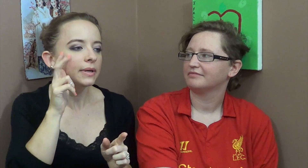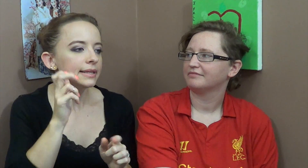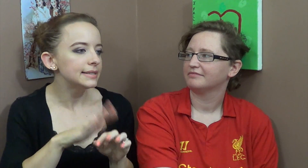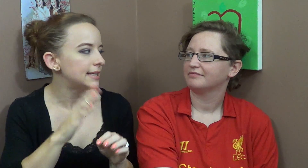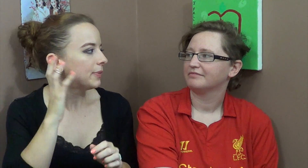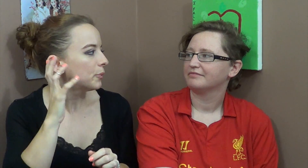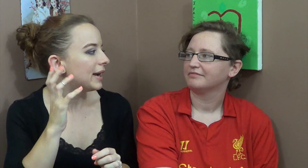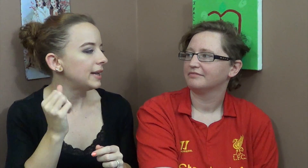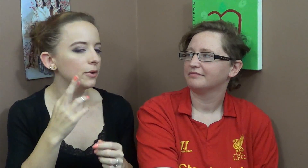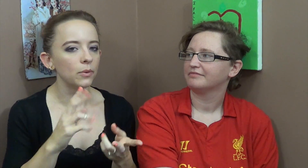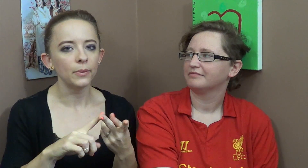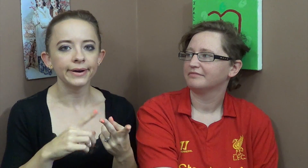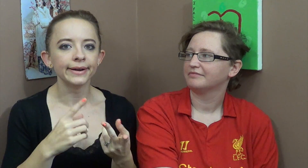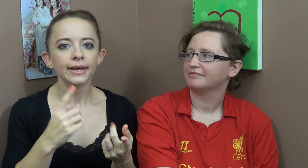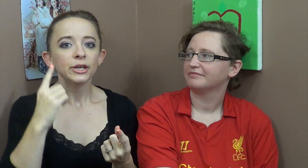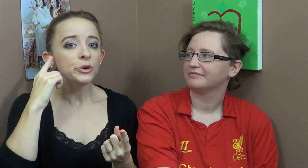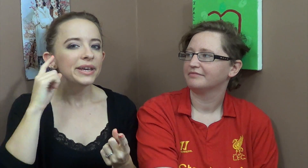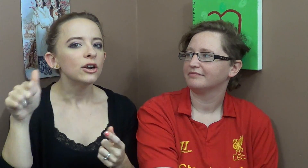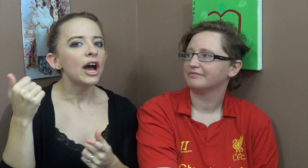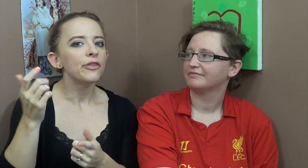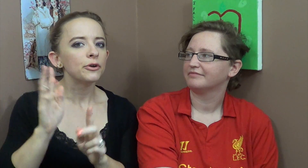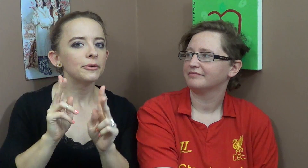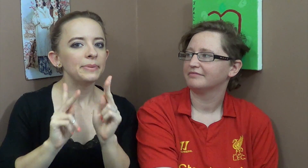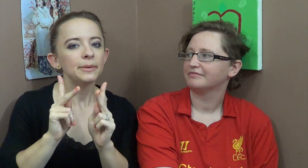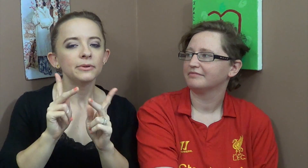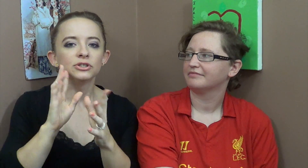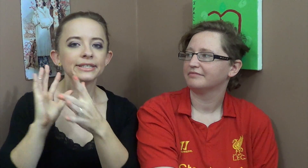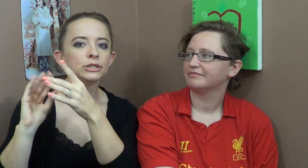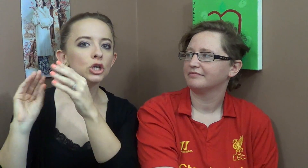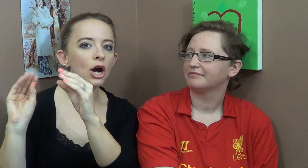happening. Like you can listen on the radio or you hear other people just